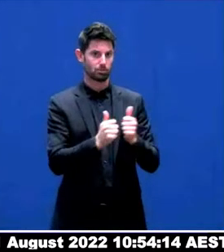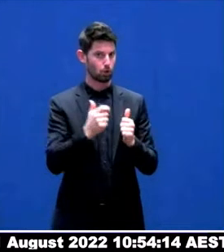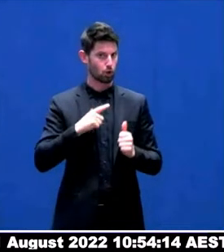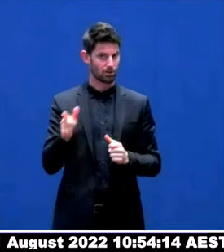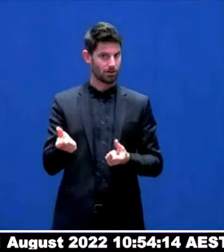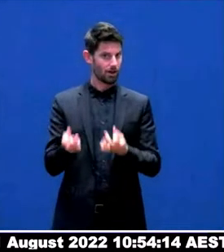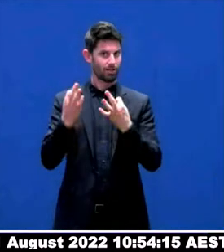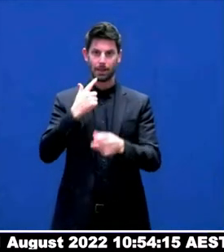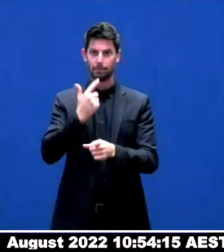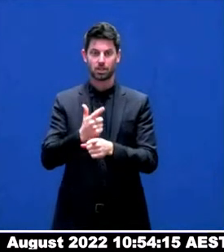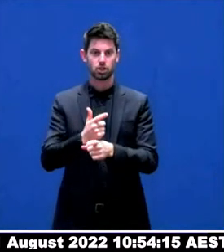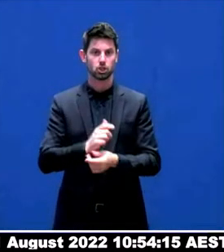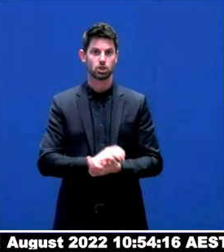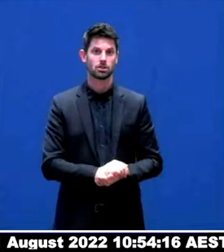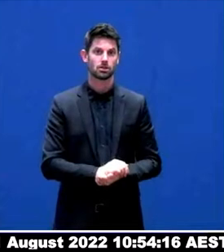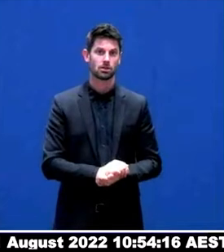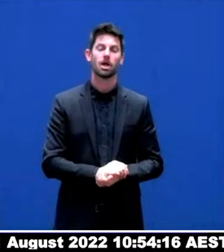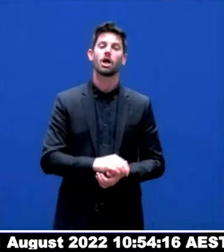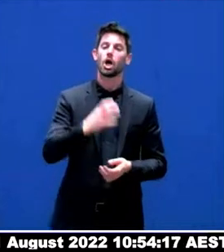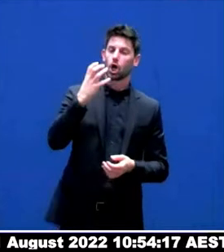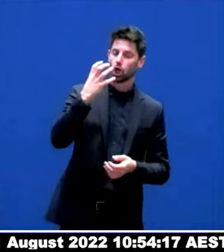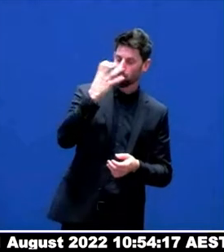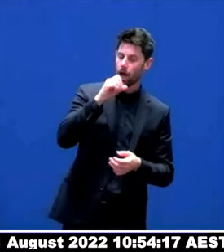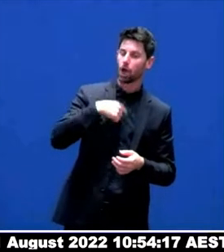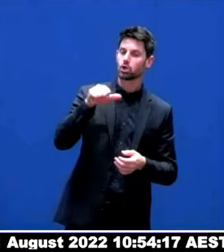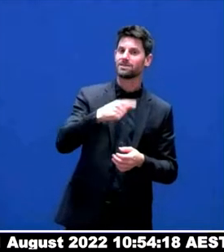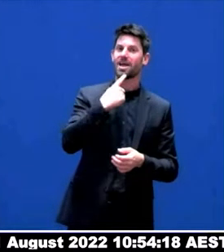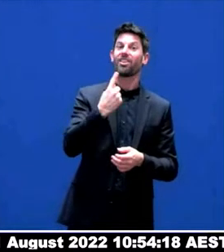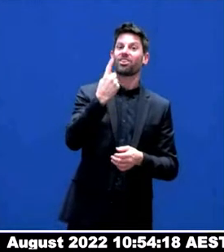Yes, sorry, I misspoke, I should have other priority cohorts in the